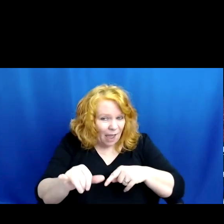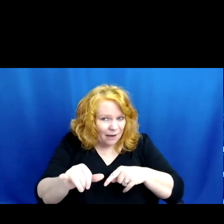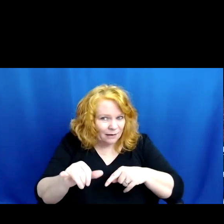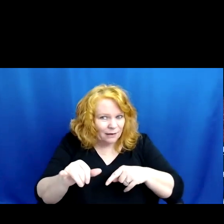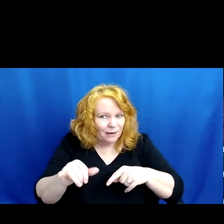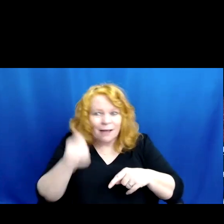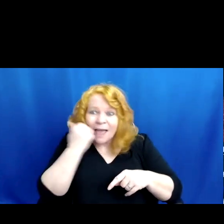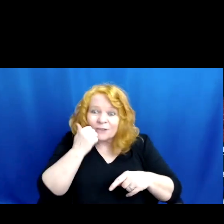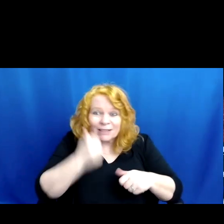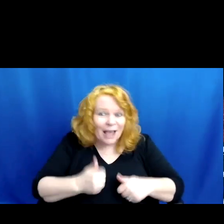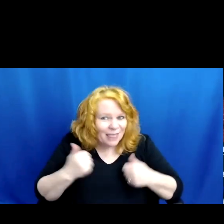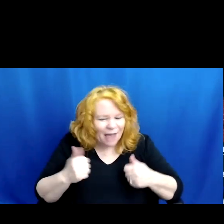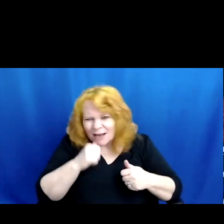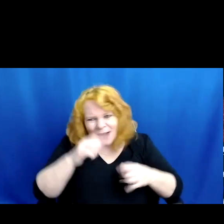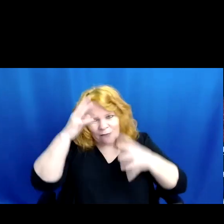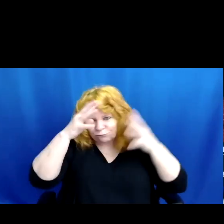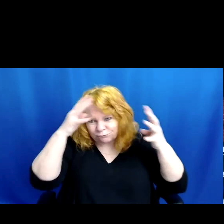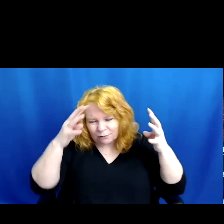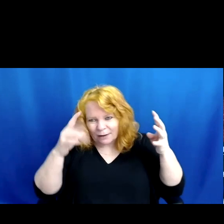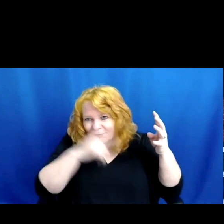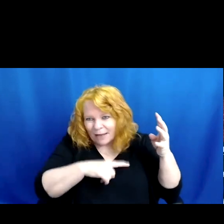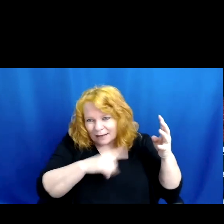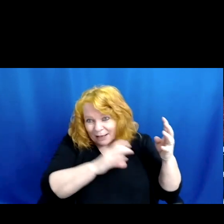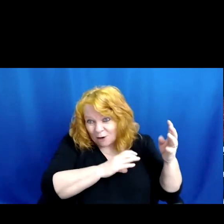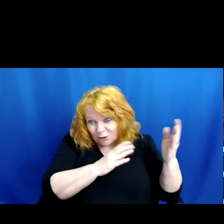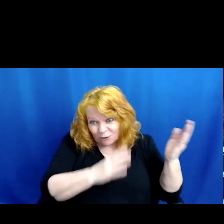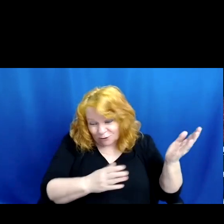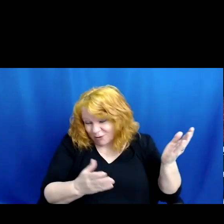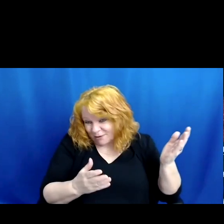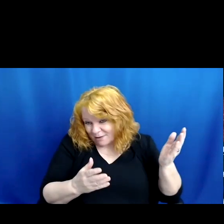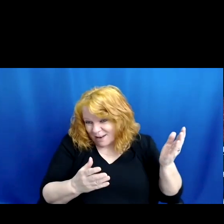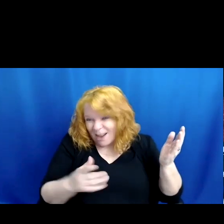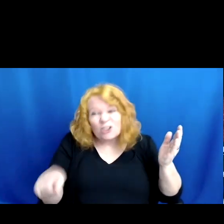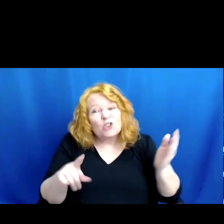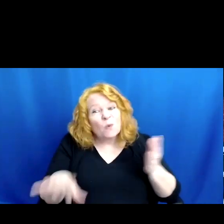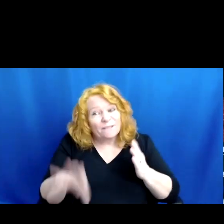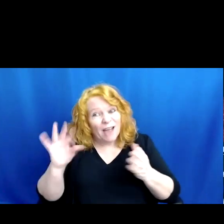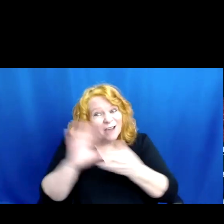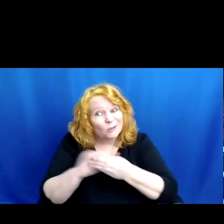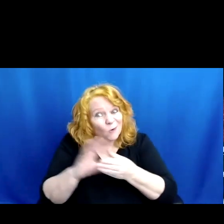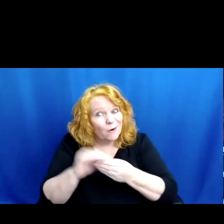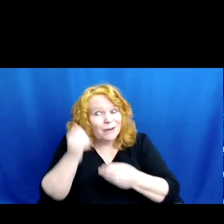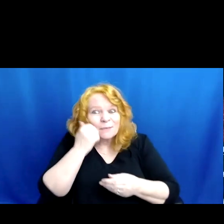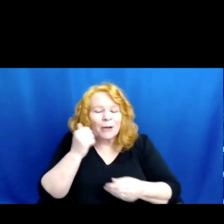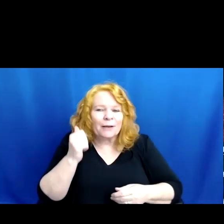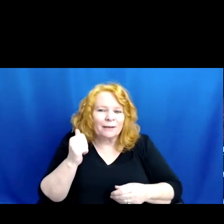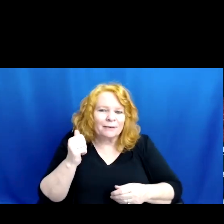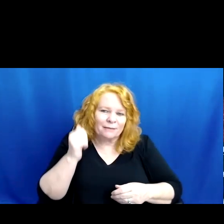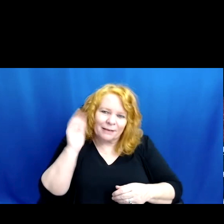characters. We do not have to look too far for the story experience and the everyday experience.